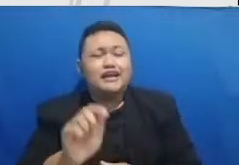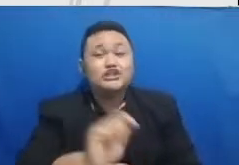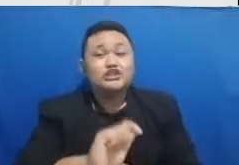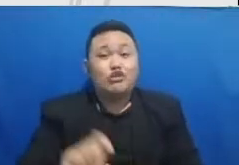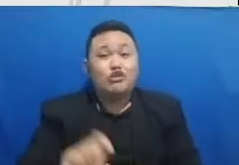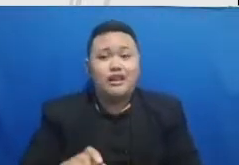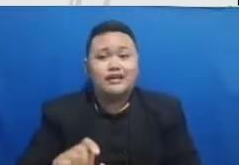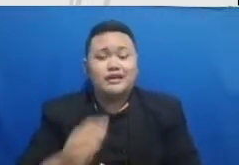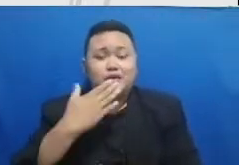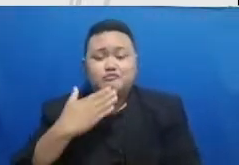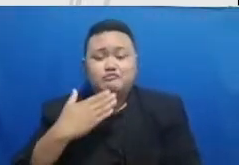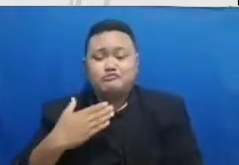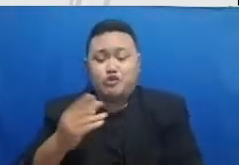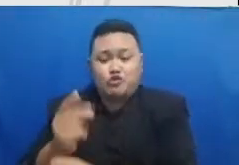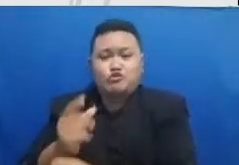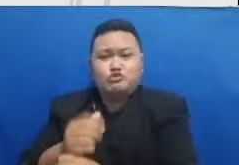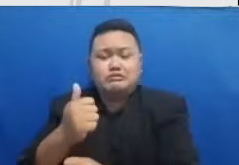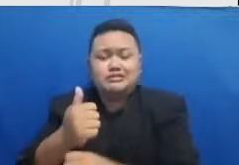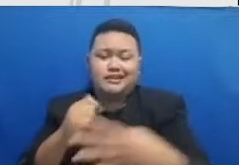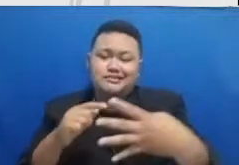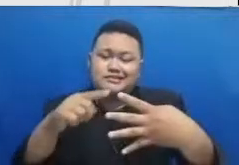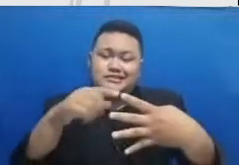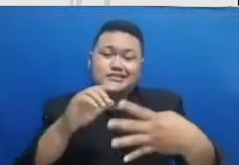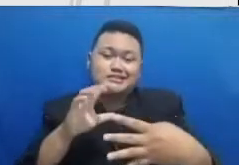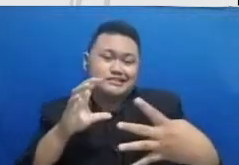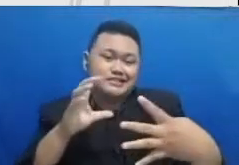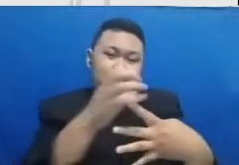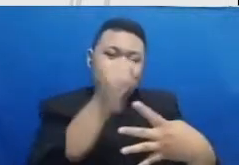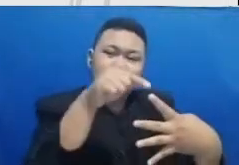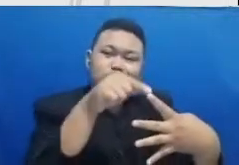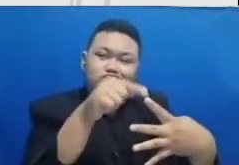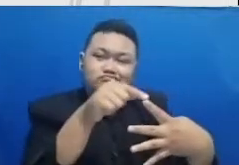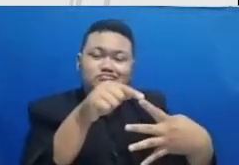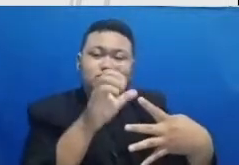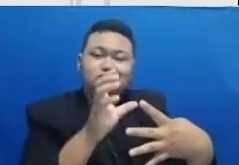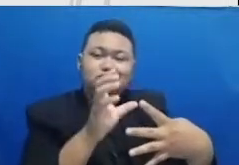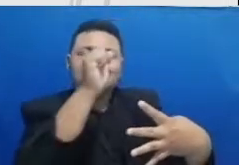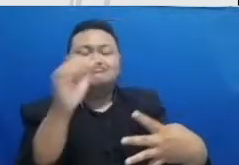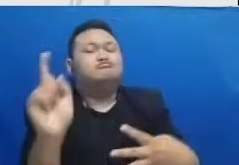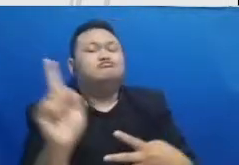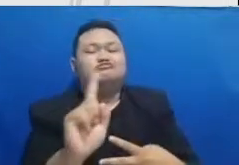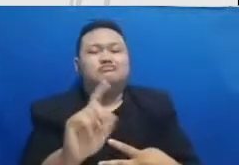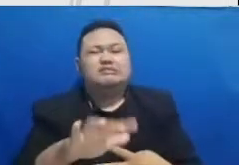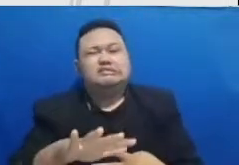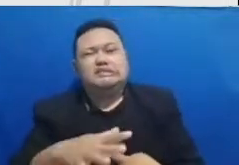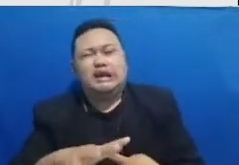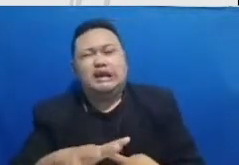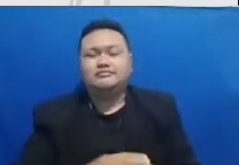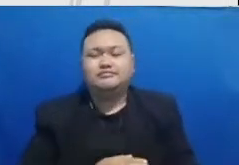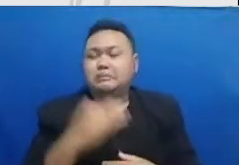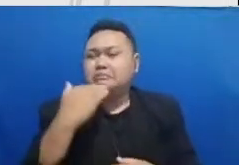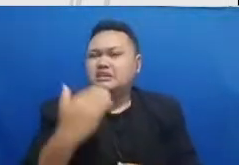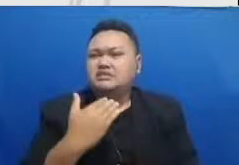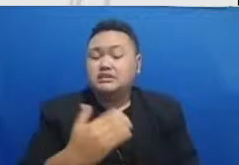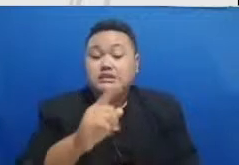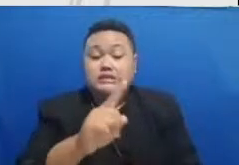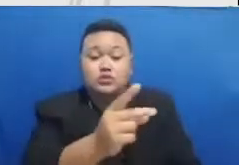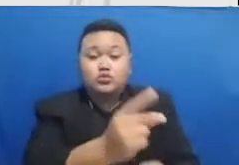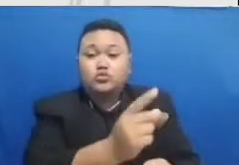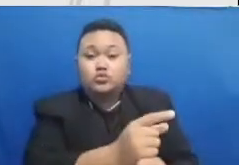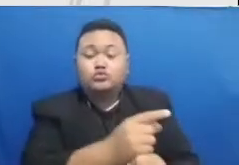semisi Usually if one if one teacher at the school had reached a definition in